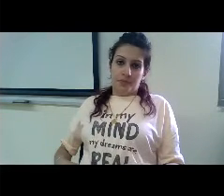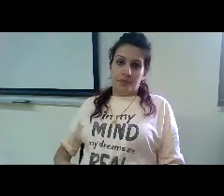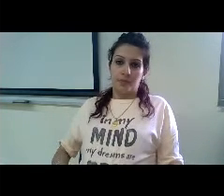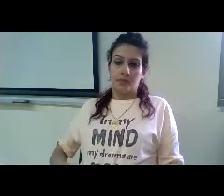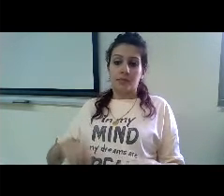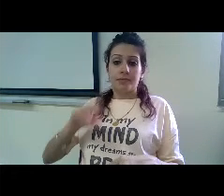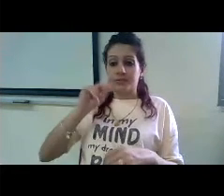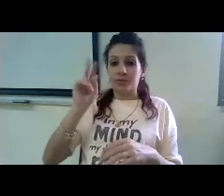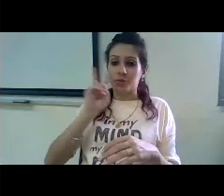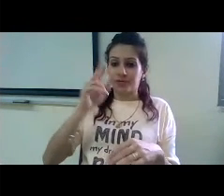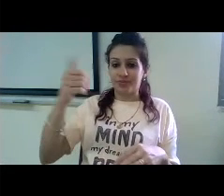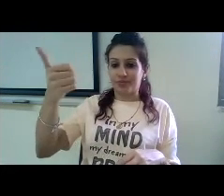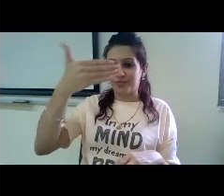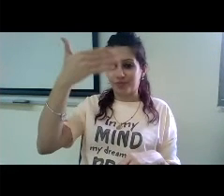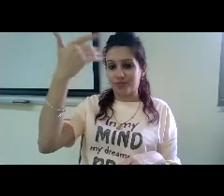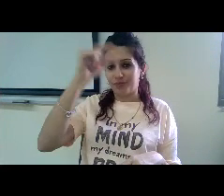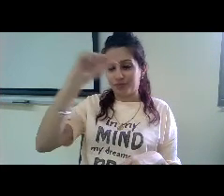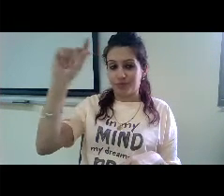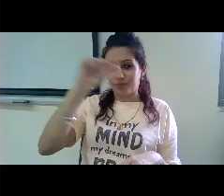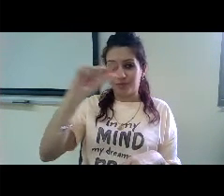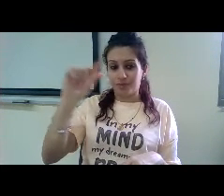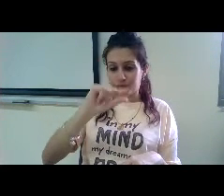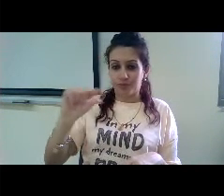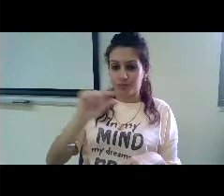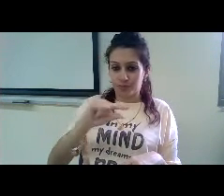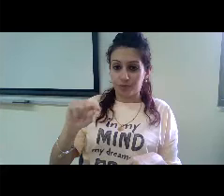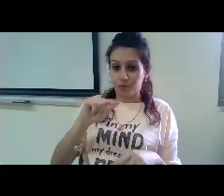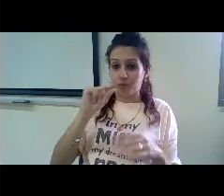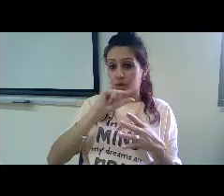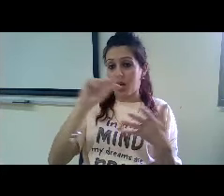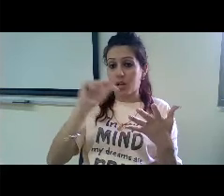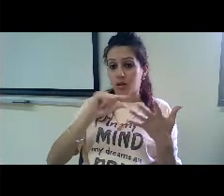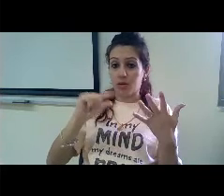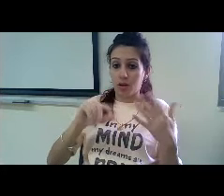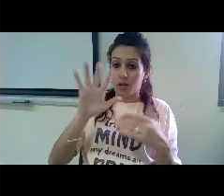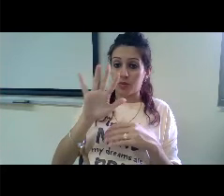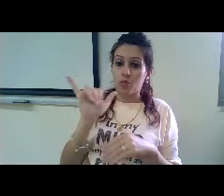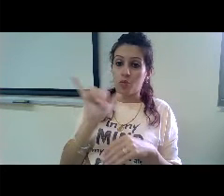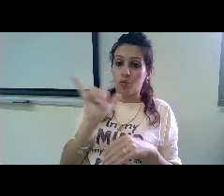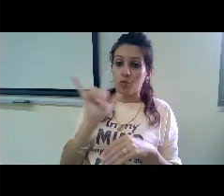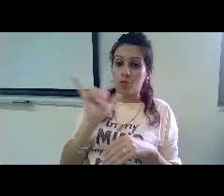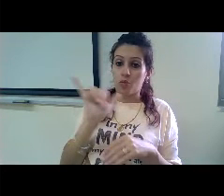of knowledge about educational methodologies. And for this reason,